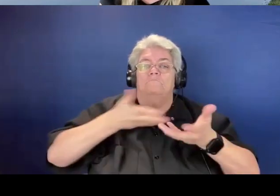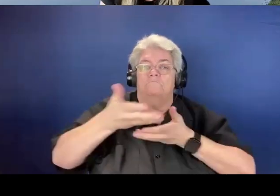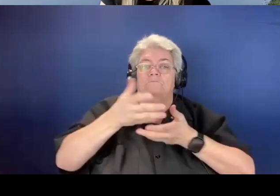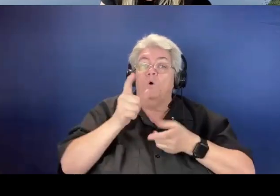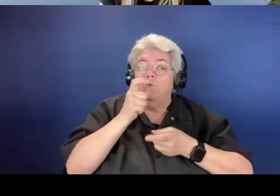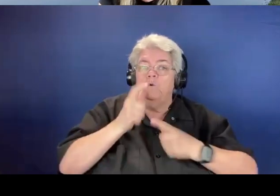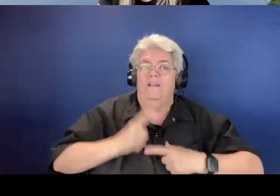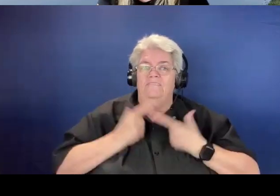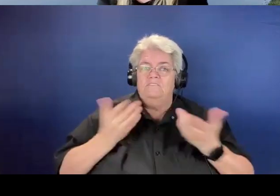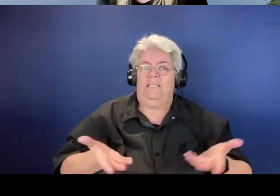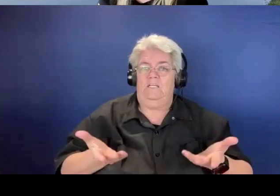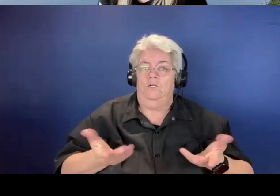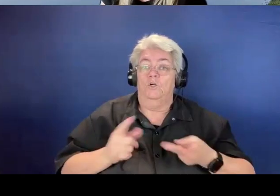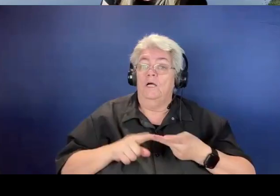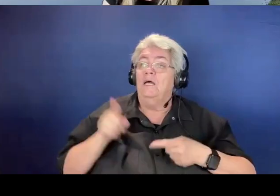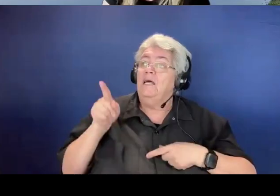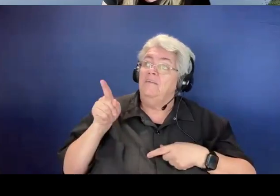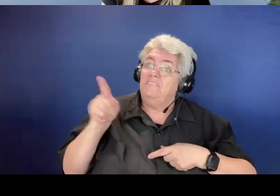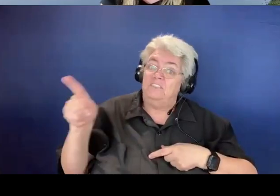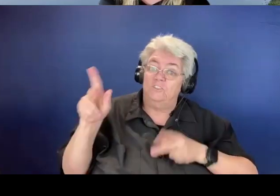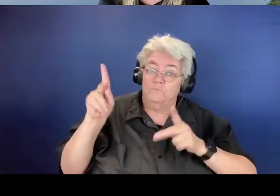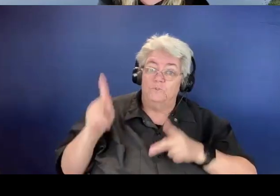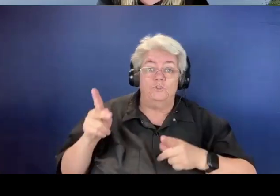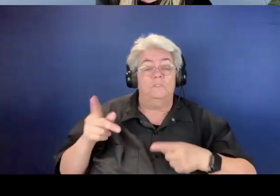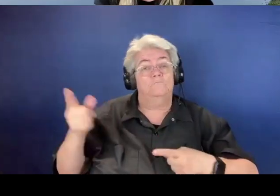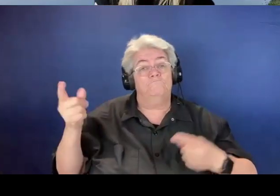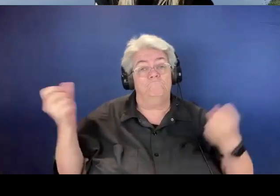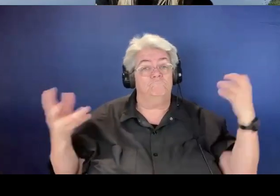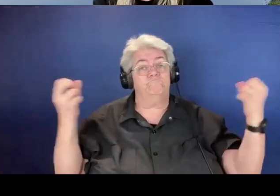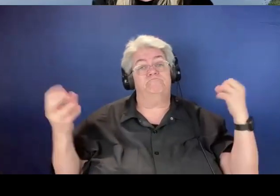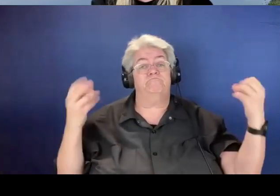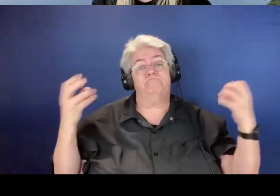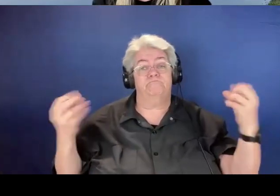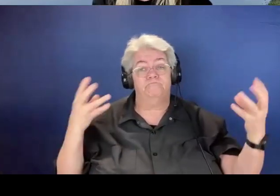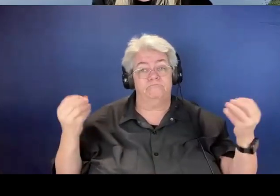If the family member uses that language in a natural manner in regular phrasing,